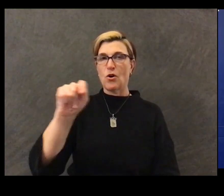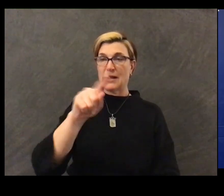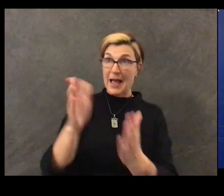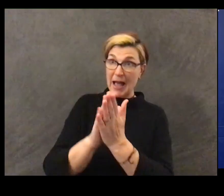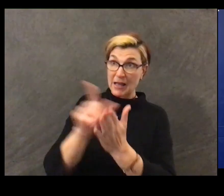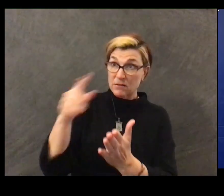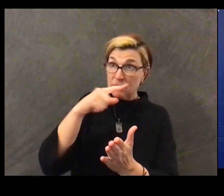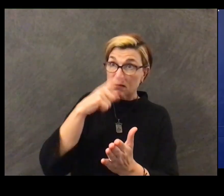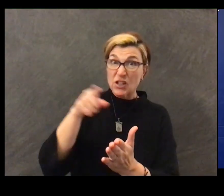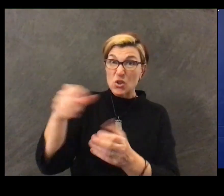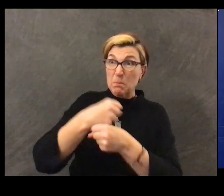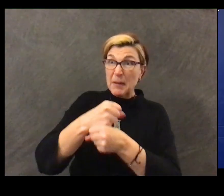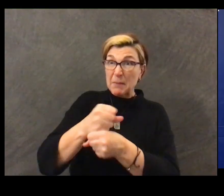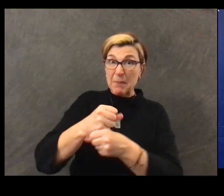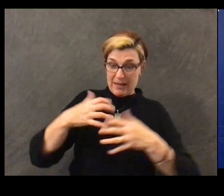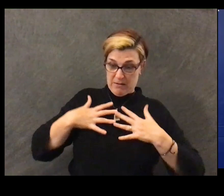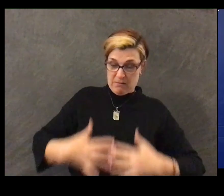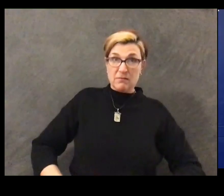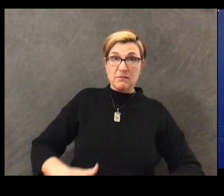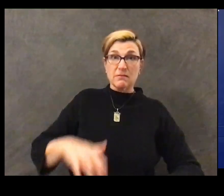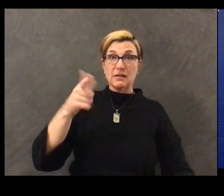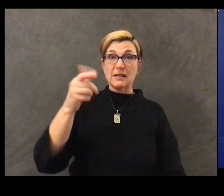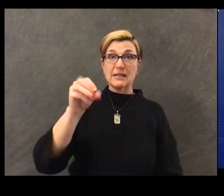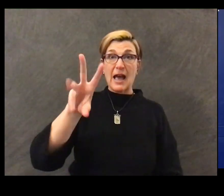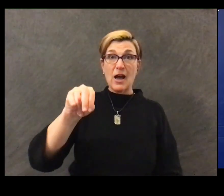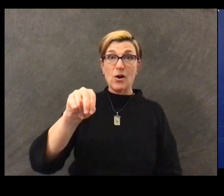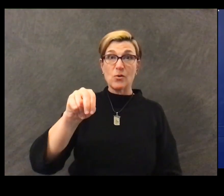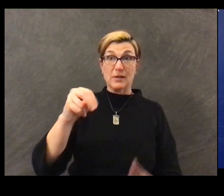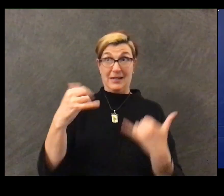business and mr. president I'm glad to report to you that we heard today at the